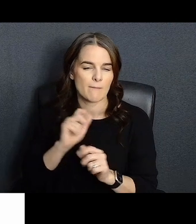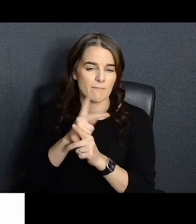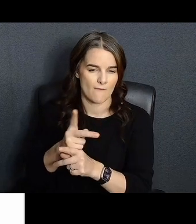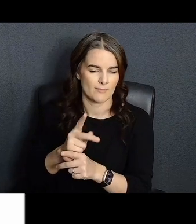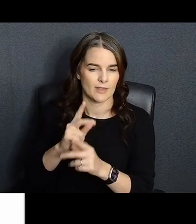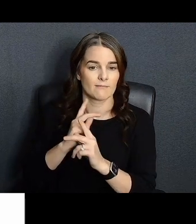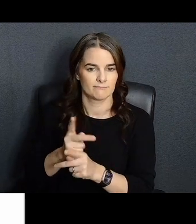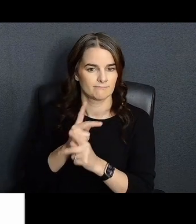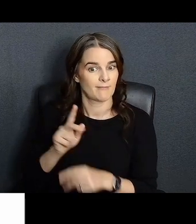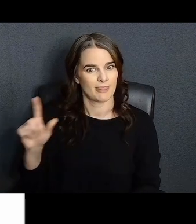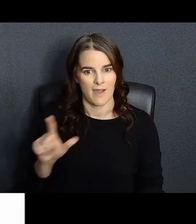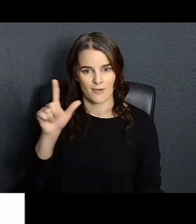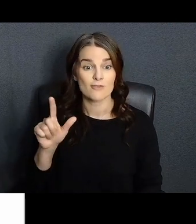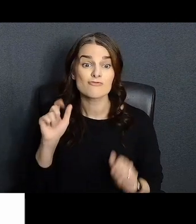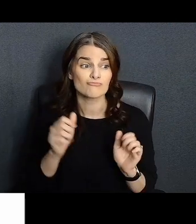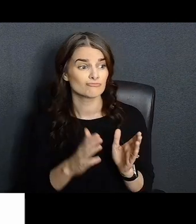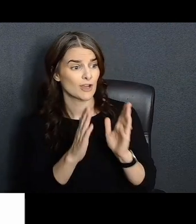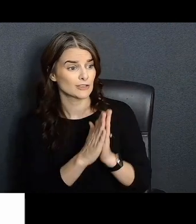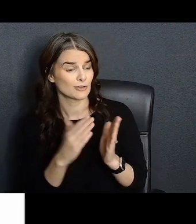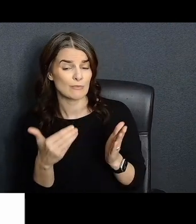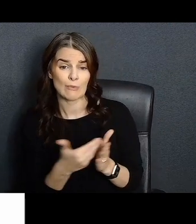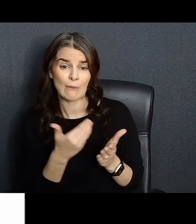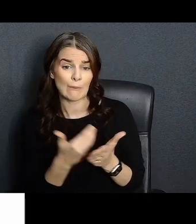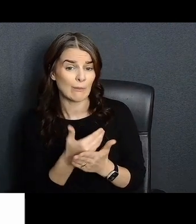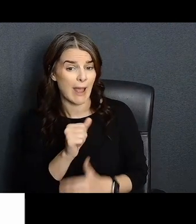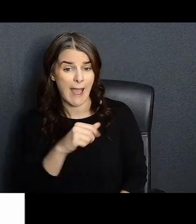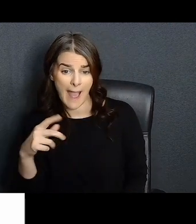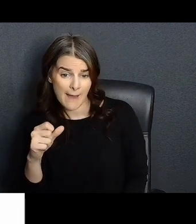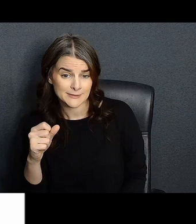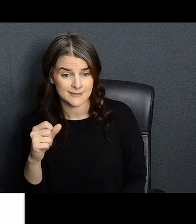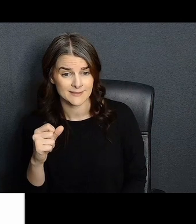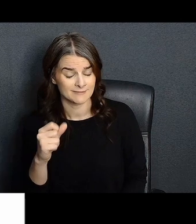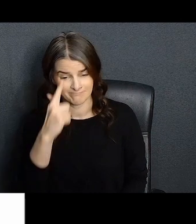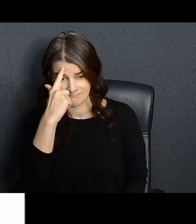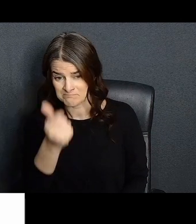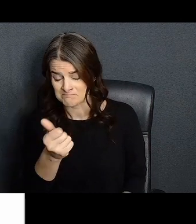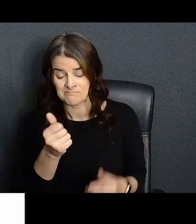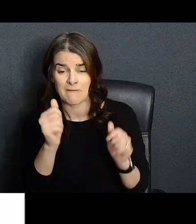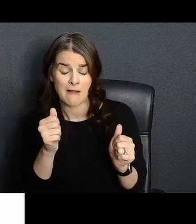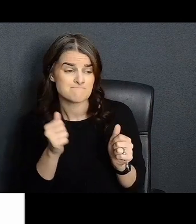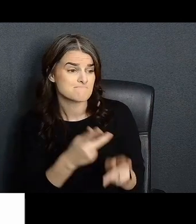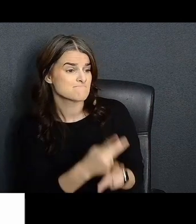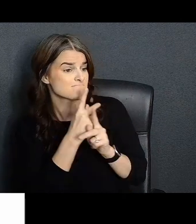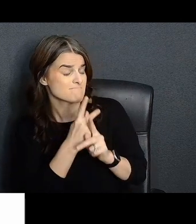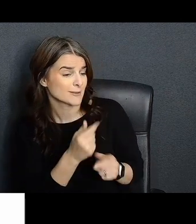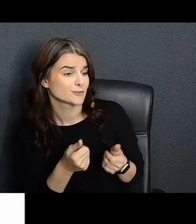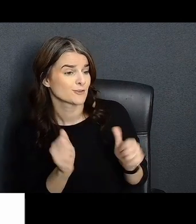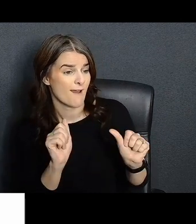and you can always request new apps as well to be able to borrow and try out.